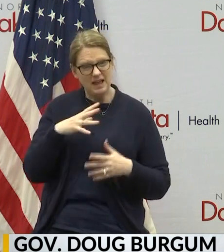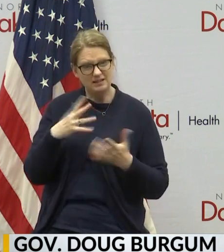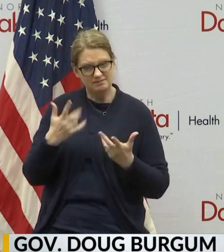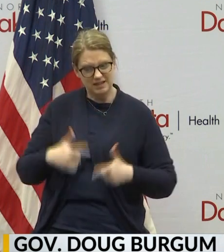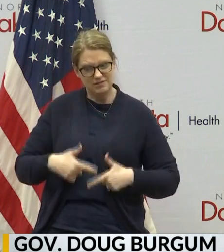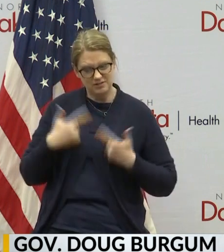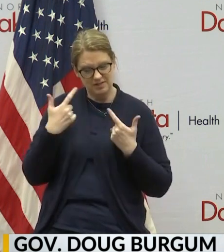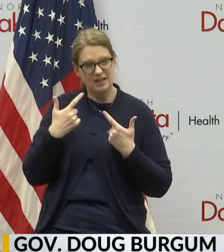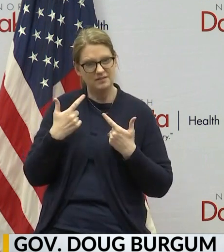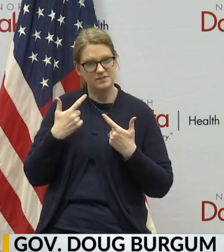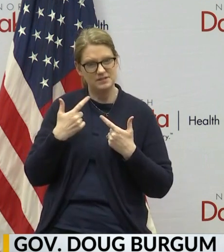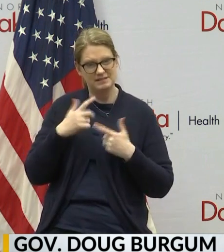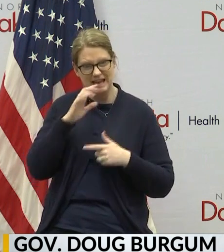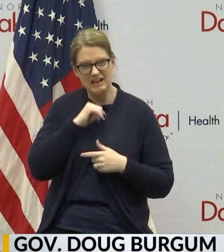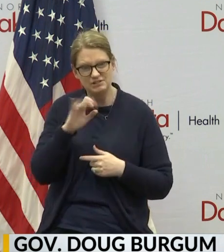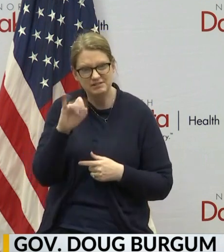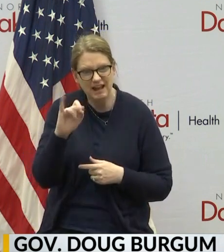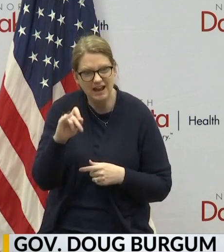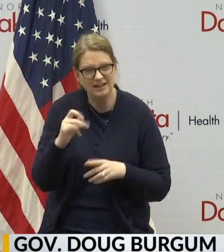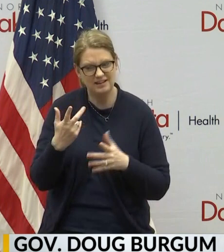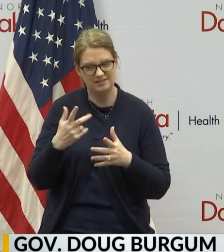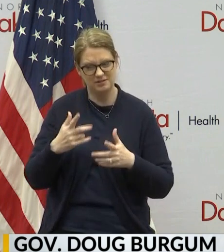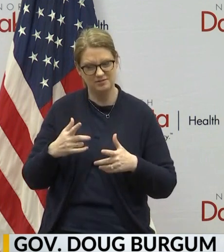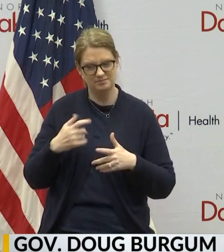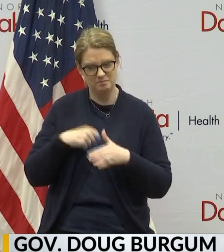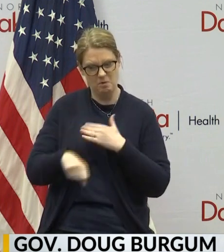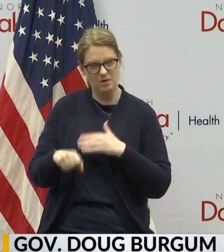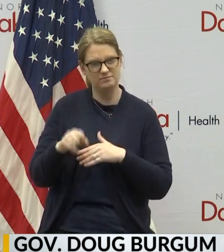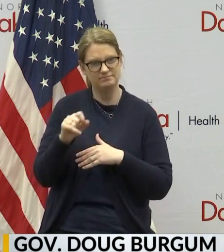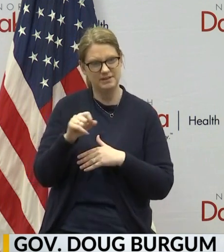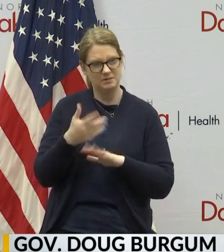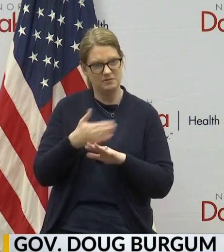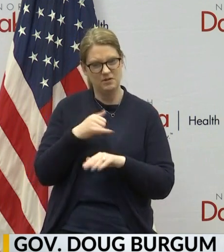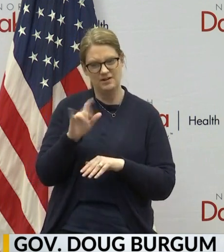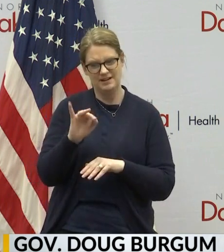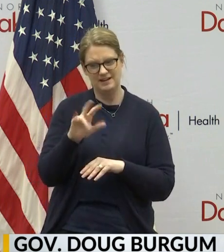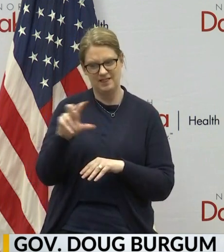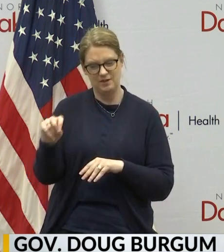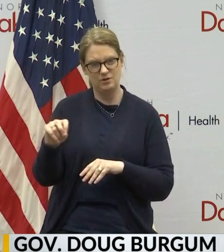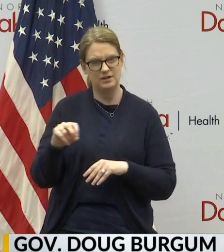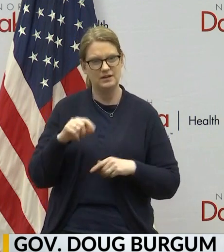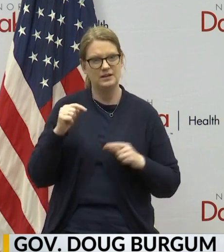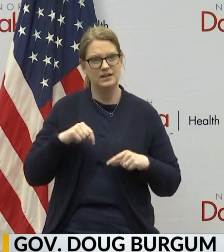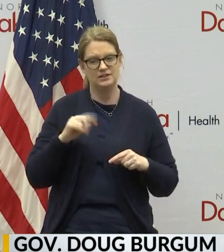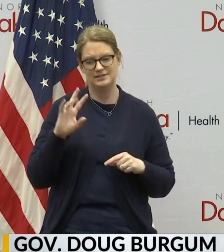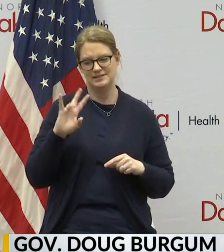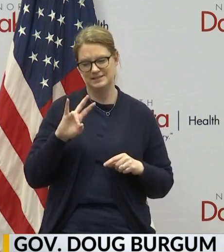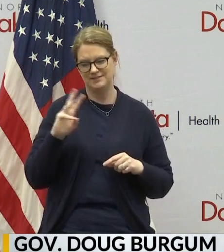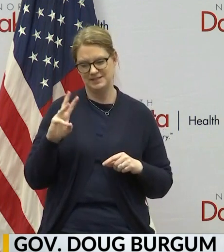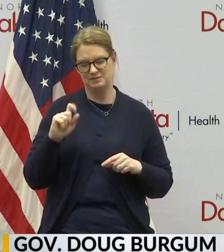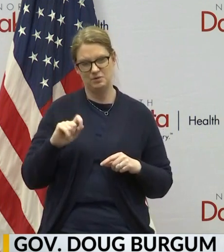FOR THIS FAMILY HOW CHALLENGING THAT MUST BE, BUT WHEN A MALE LIVES TO AGE 90 THAT MEANS THEY